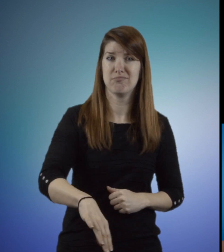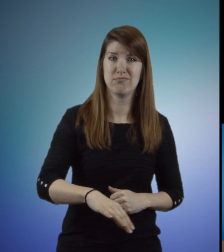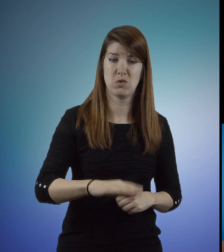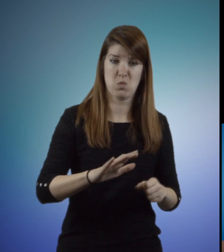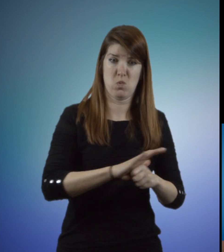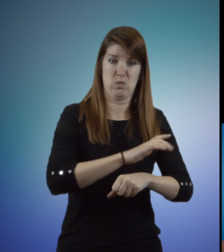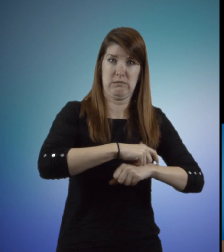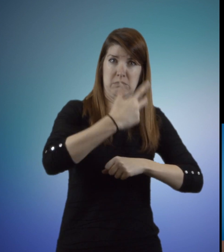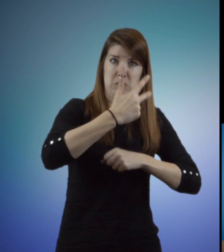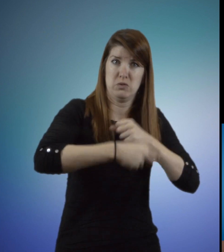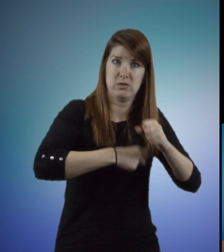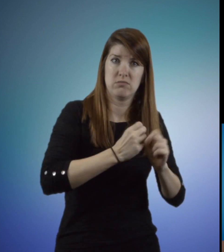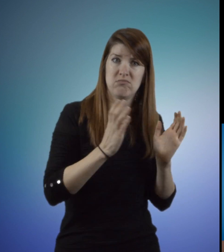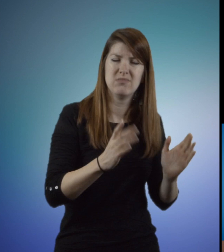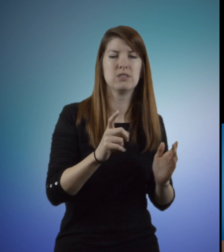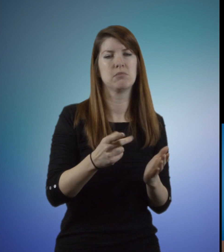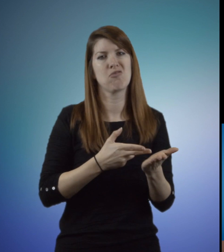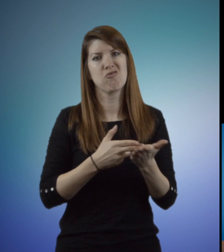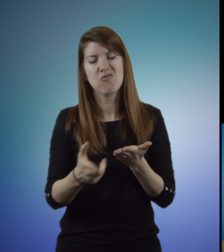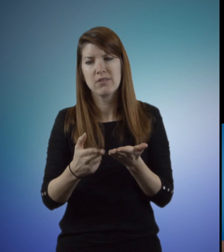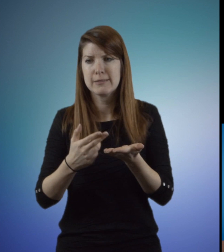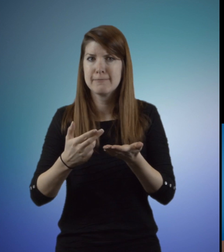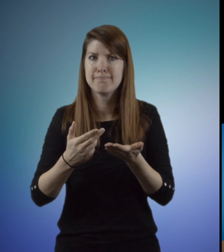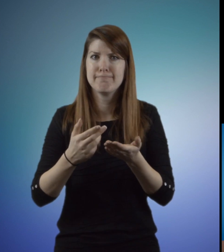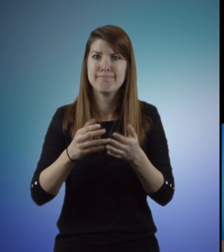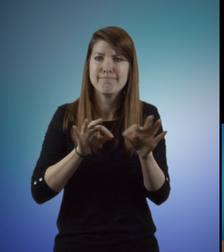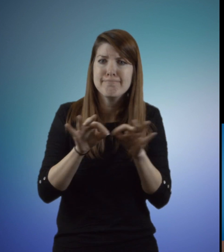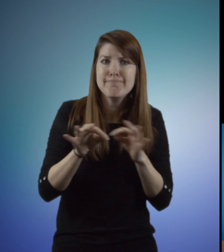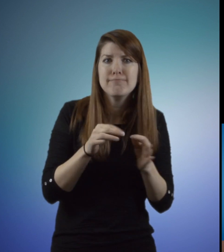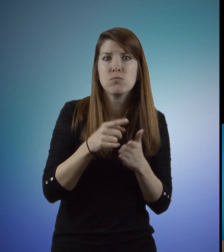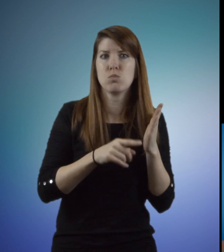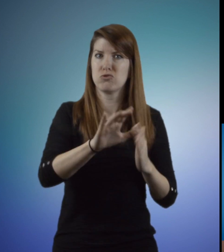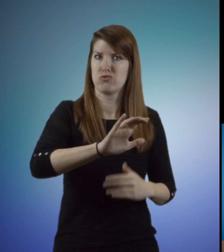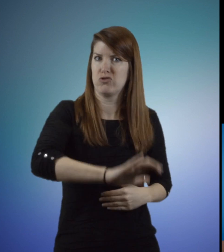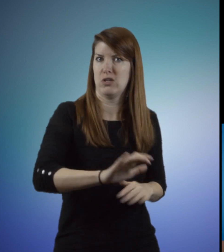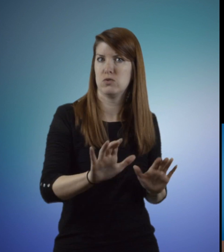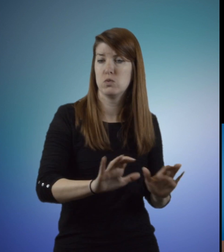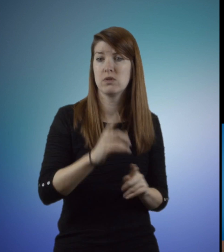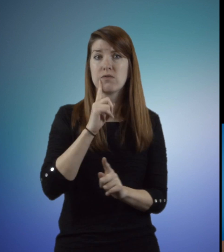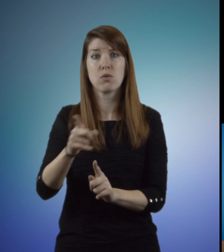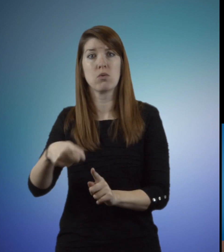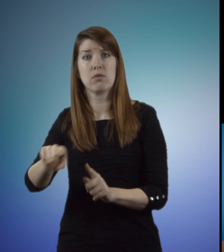you need to share honestly what your child is doing so that they can make adjustments